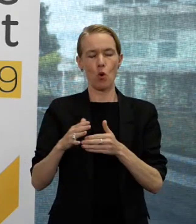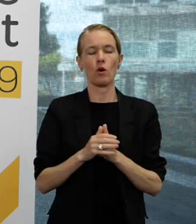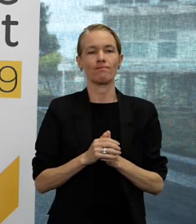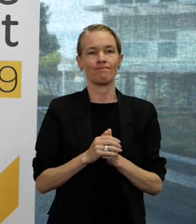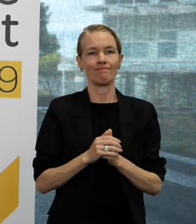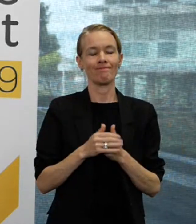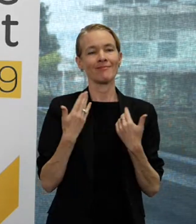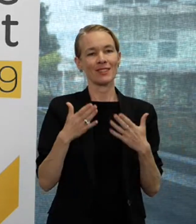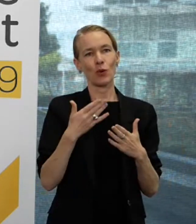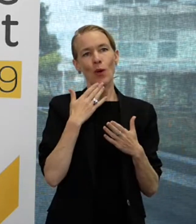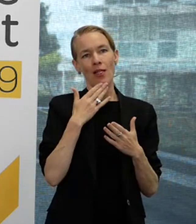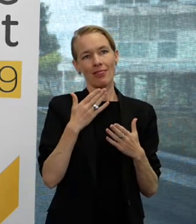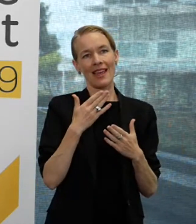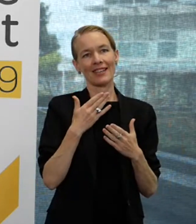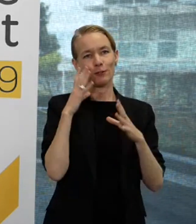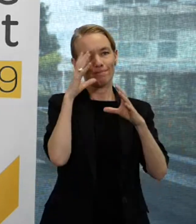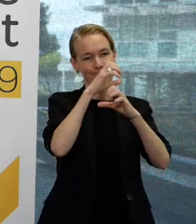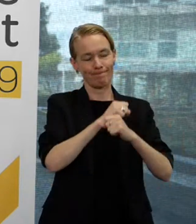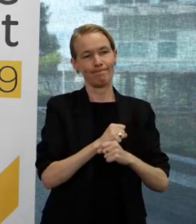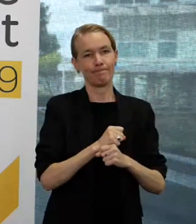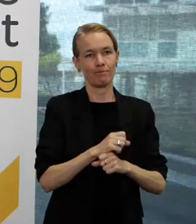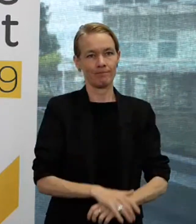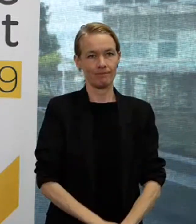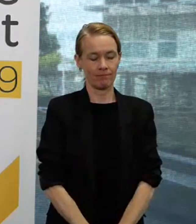Appreciate your participation today.